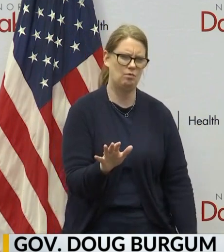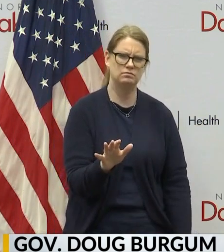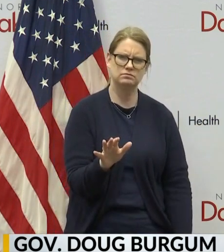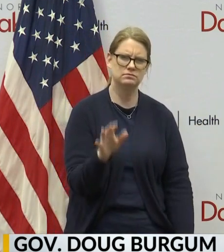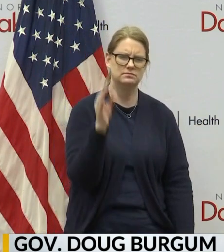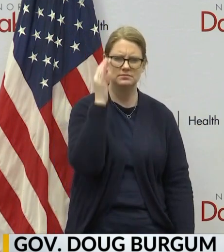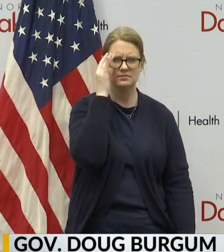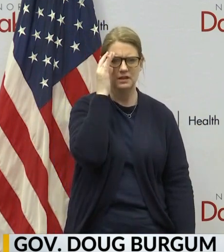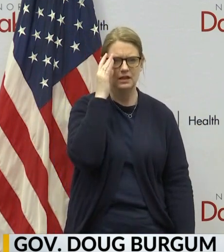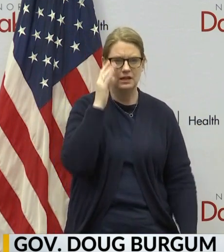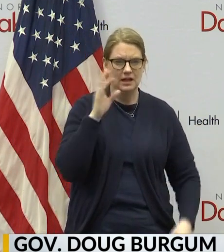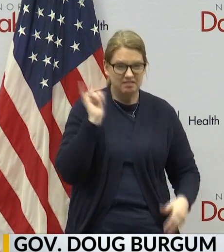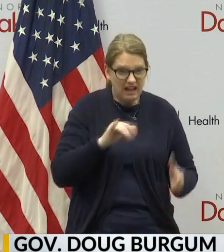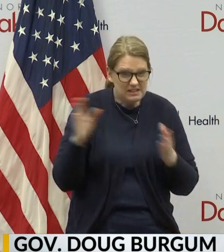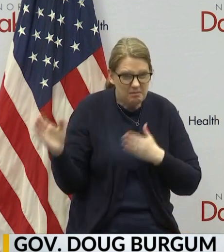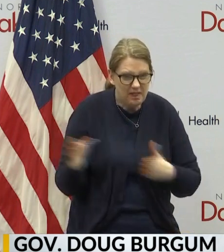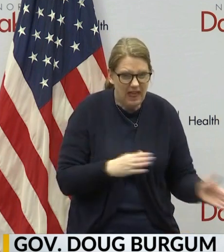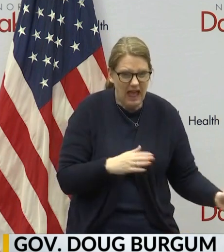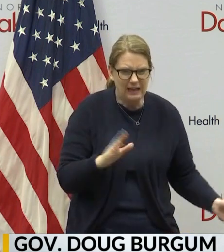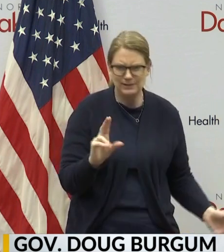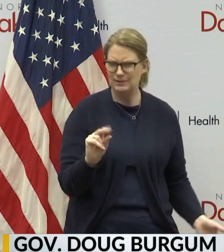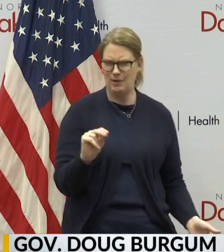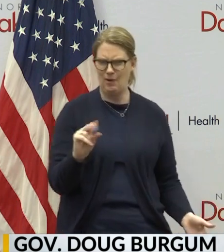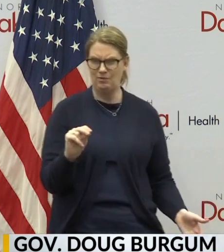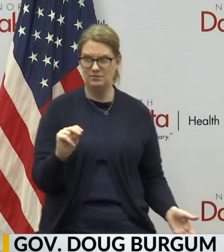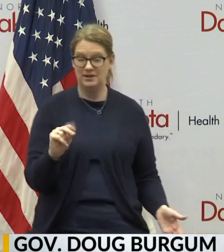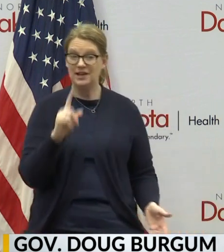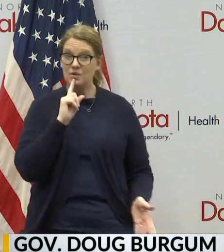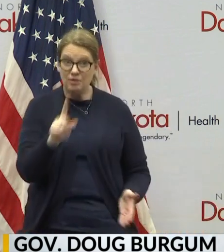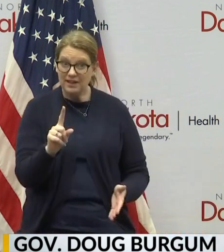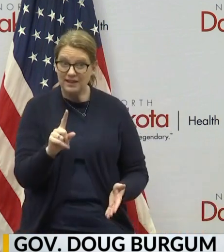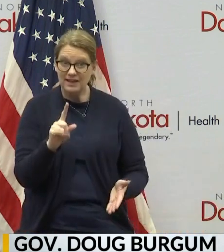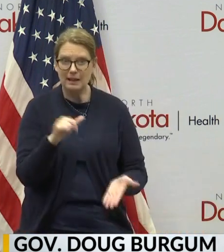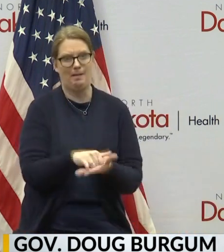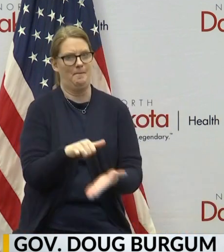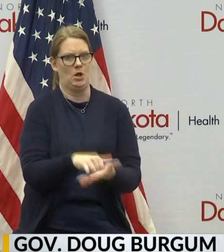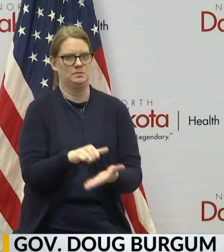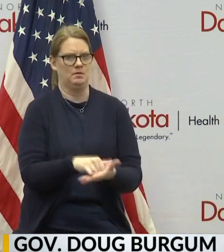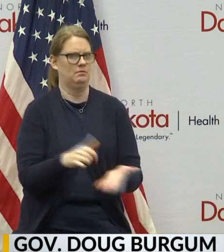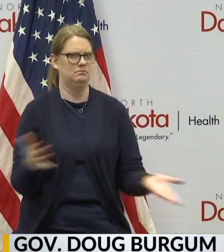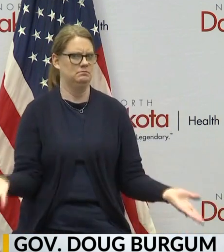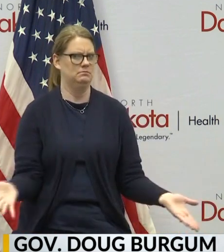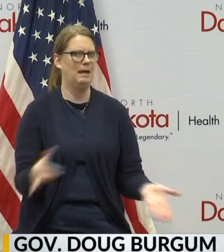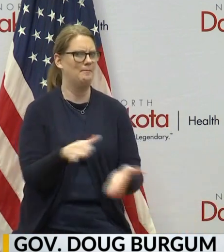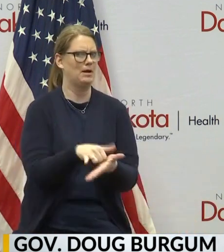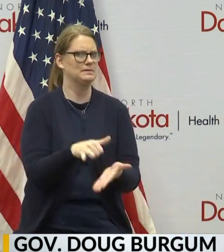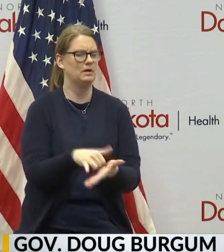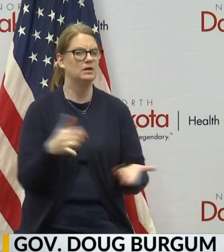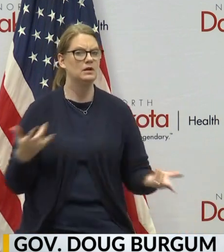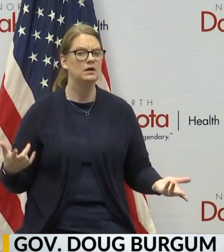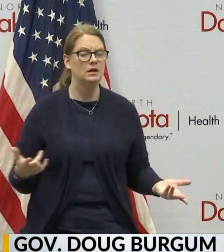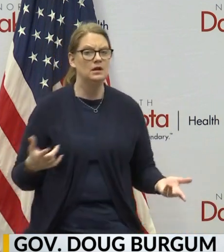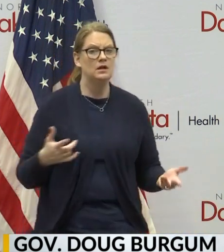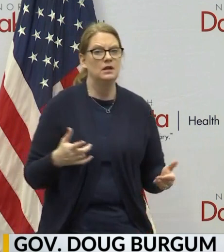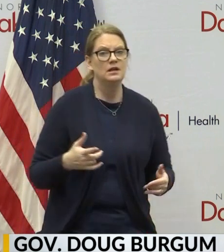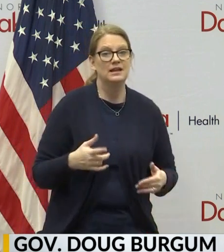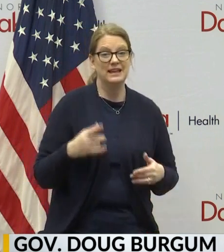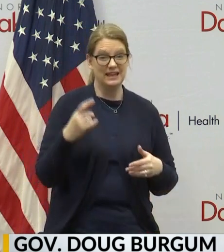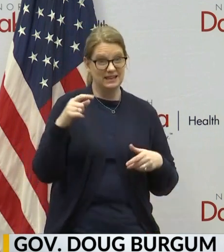TO CLOSE THE BORDERS. I WANT TO REASSURE NORTH DAKOTANS THIS IS NOT THE PLAN, AND IT'S NOT EVEN